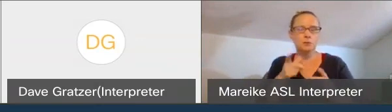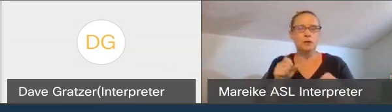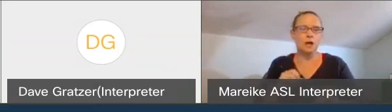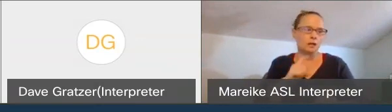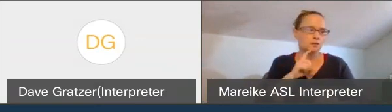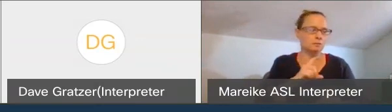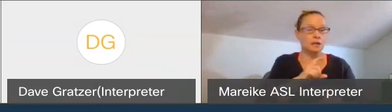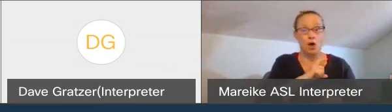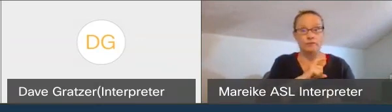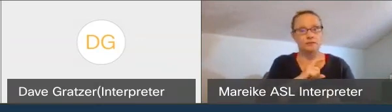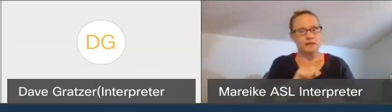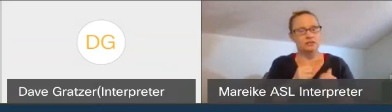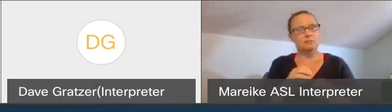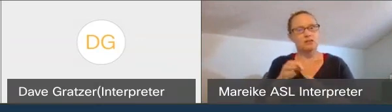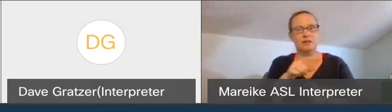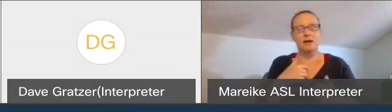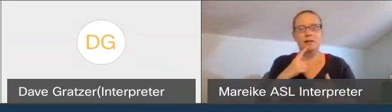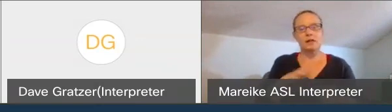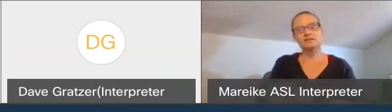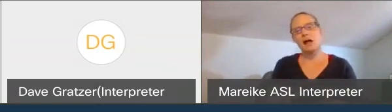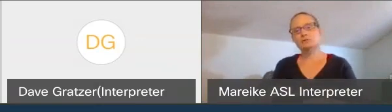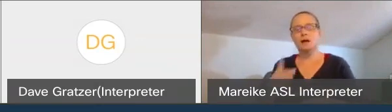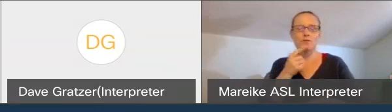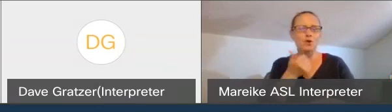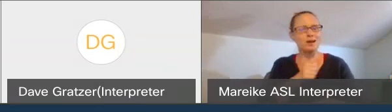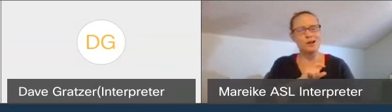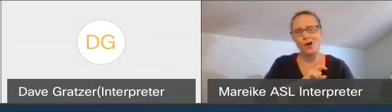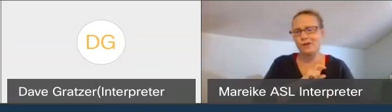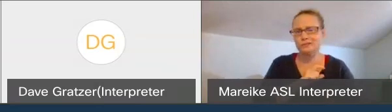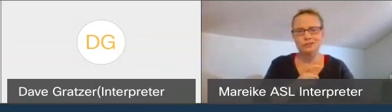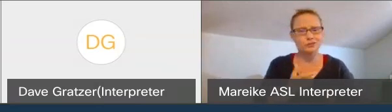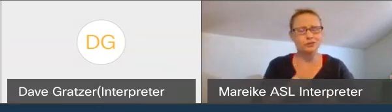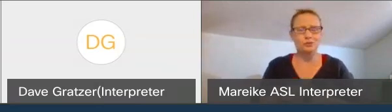specifically that have a lot of downtime training their officers to just work at something here and there.